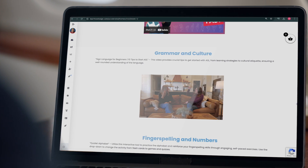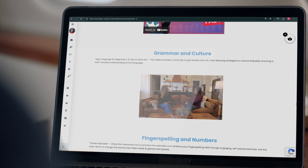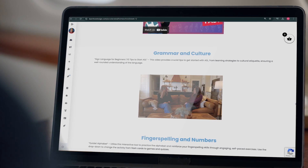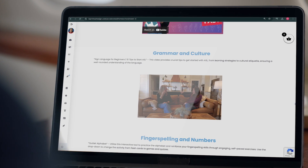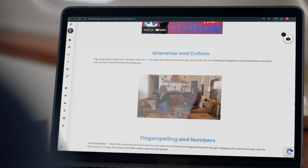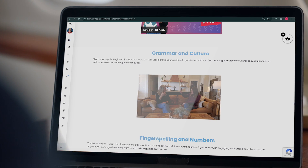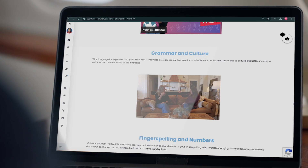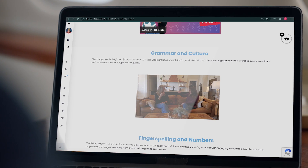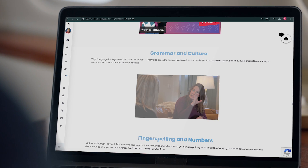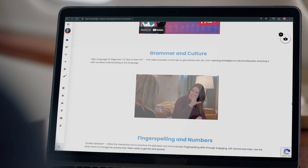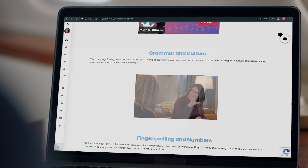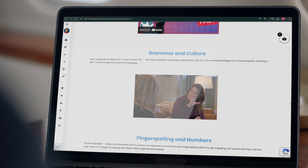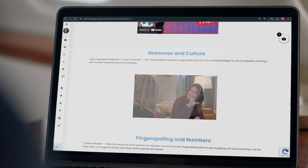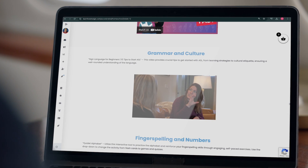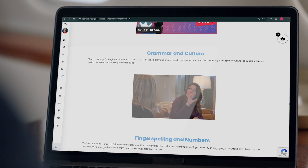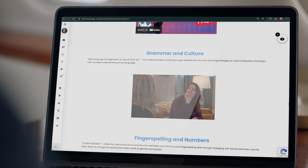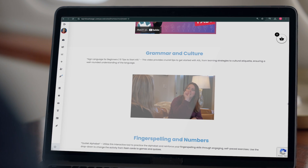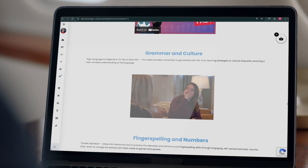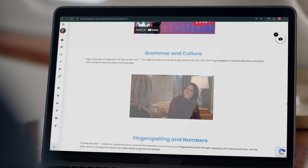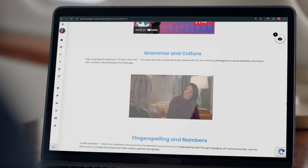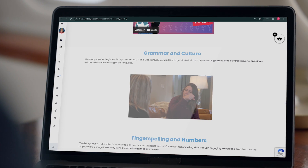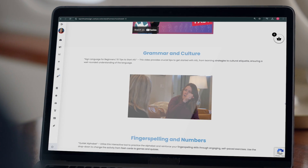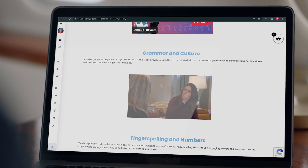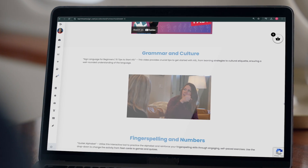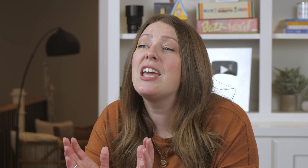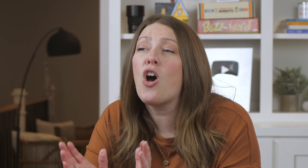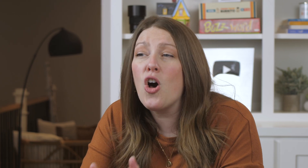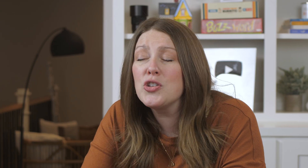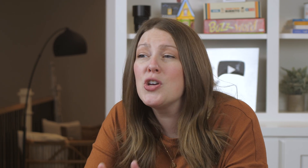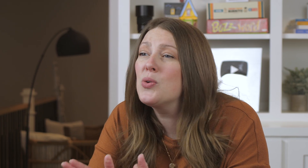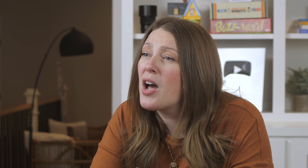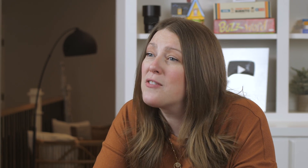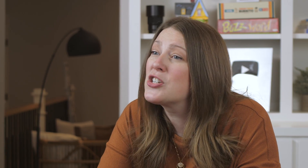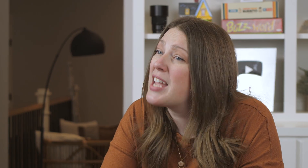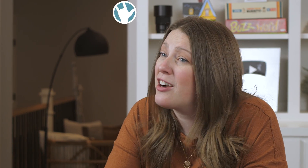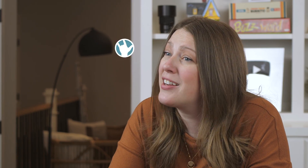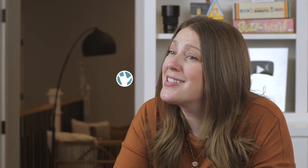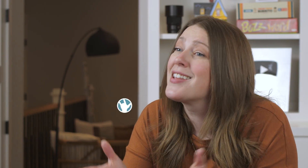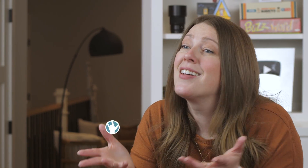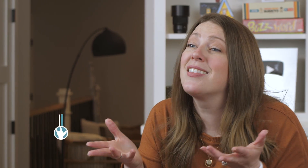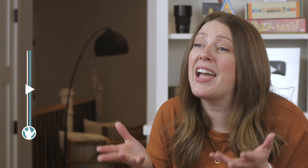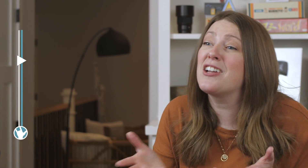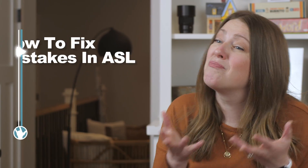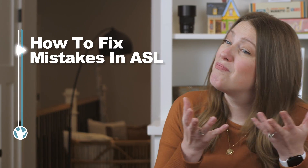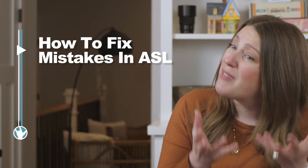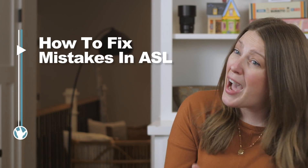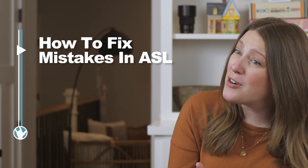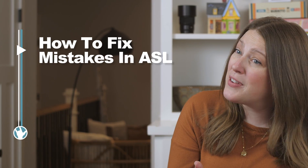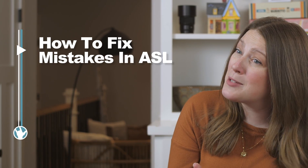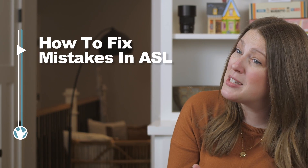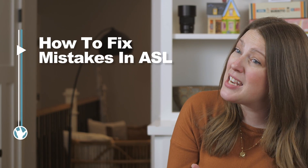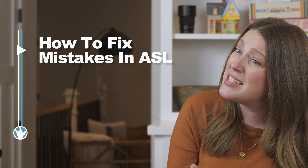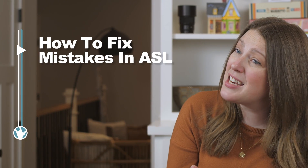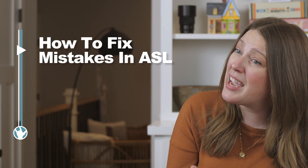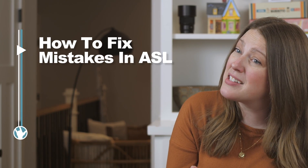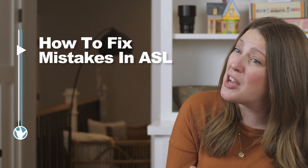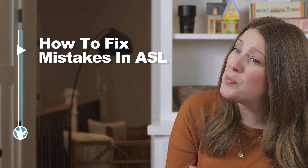such as sentence structure and not just signs. It also covers areas like how to fix mistakes in ASL